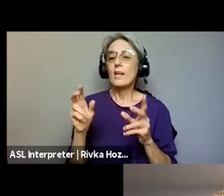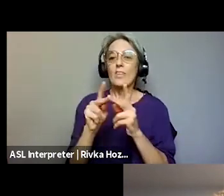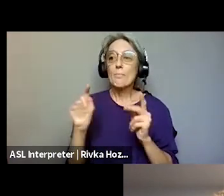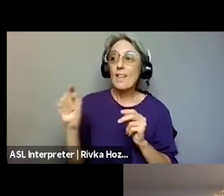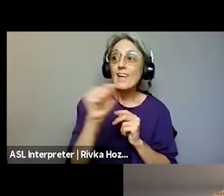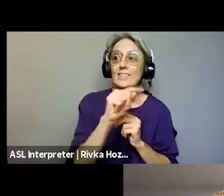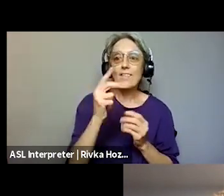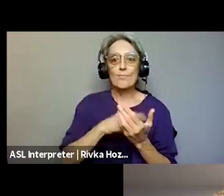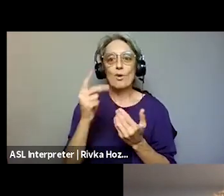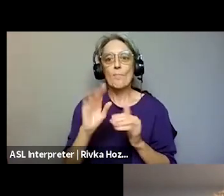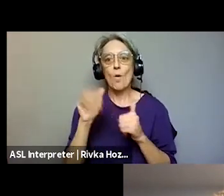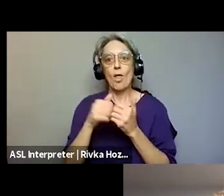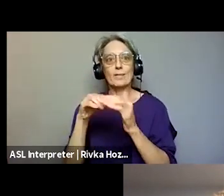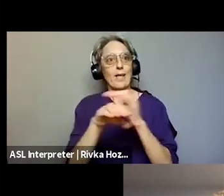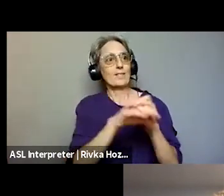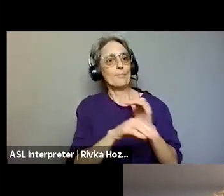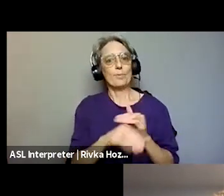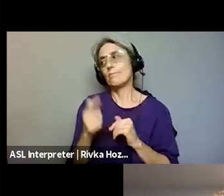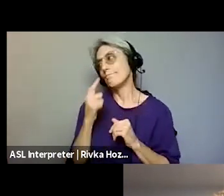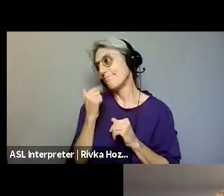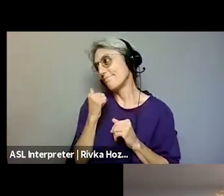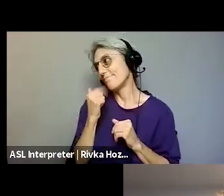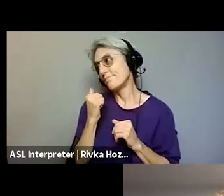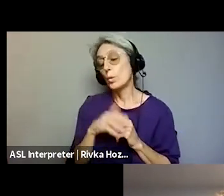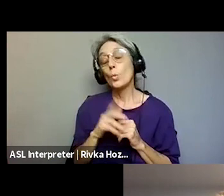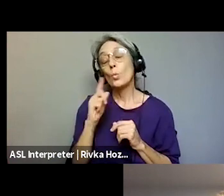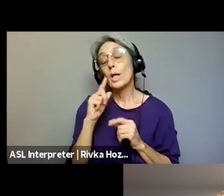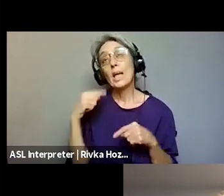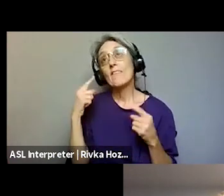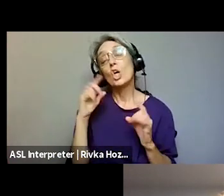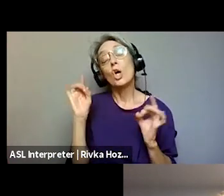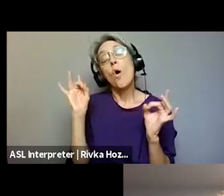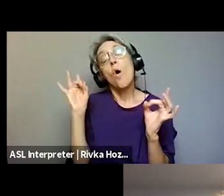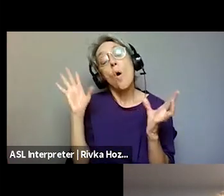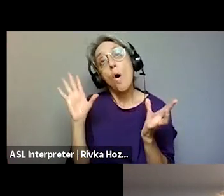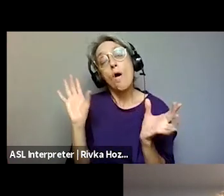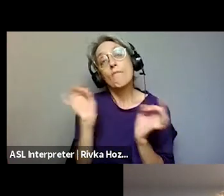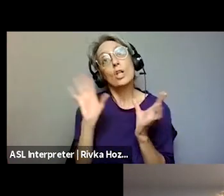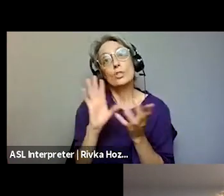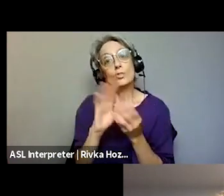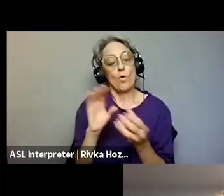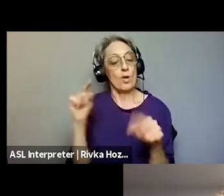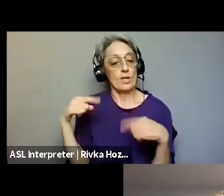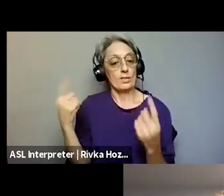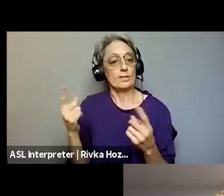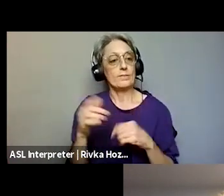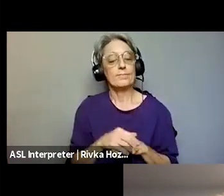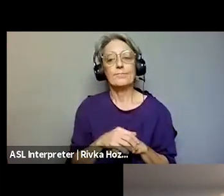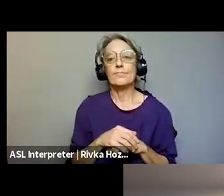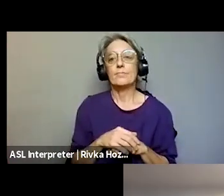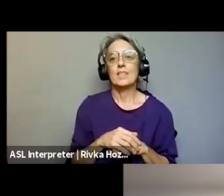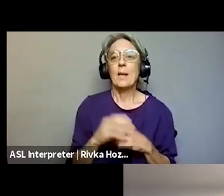mean you know the horror stories that we've heard in many of the qualitative studies I've done and